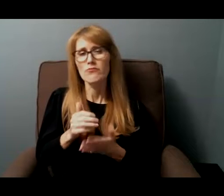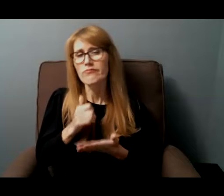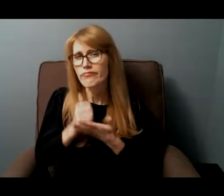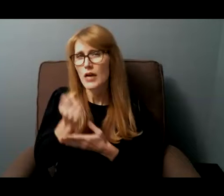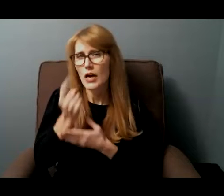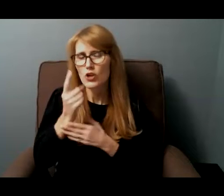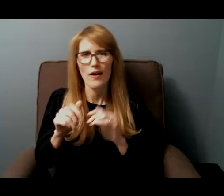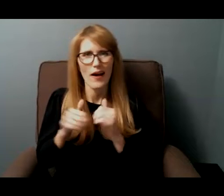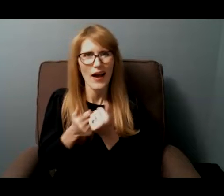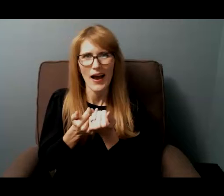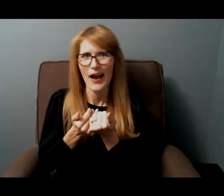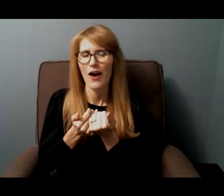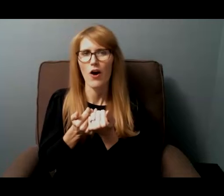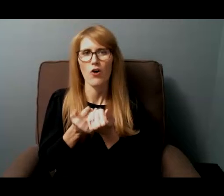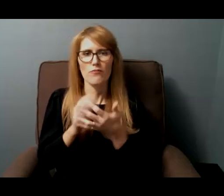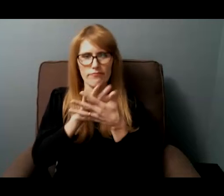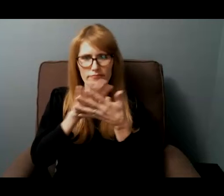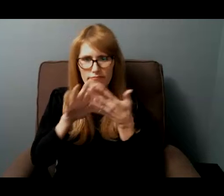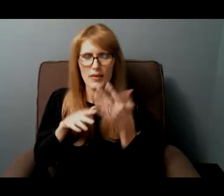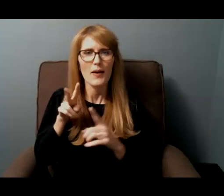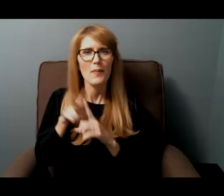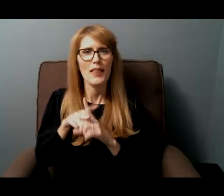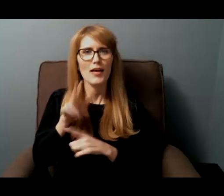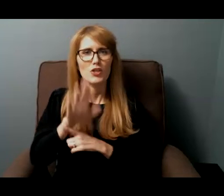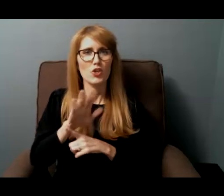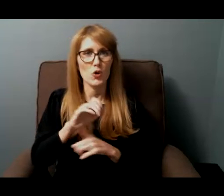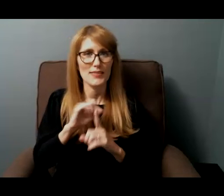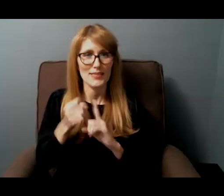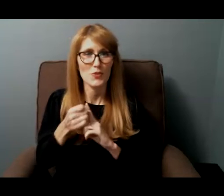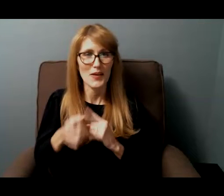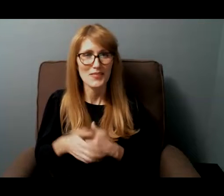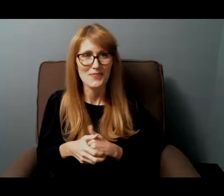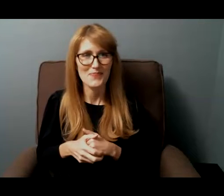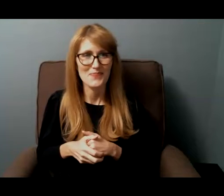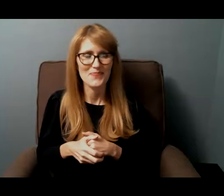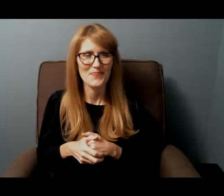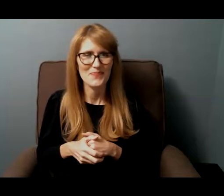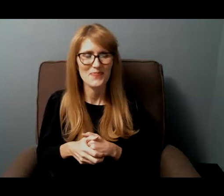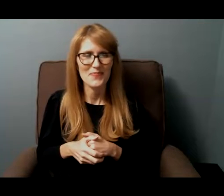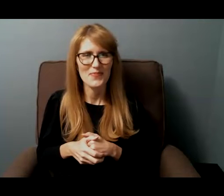details apply to you and your situation. So as you listen to the information I share